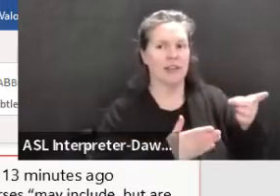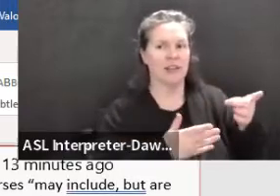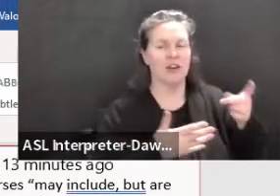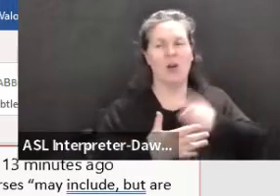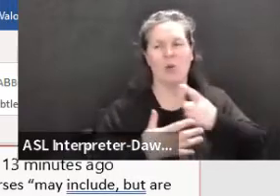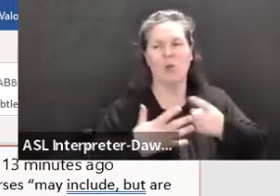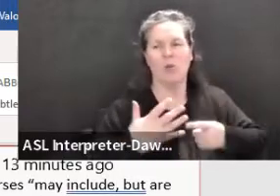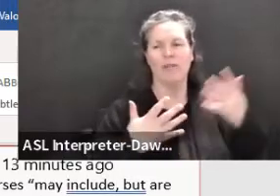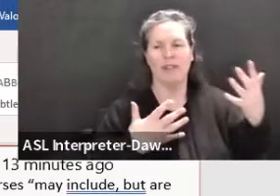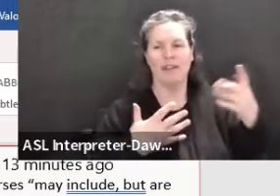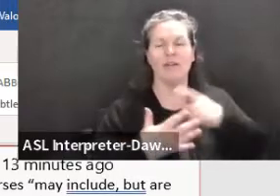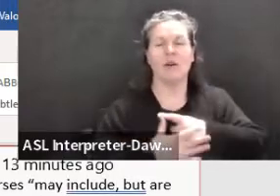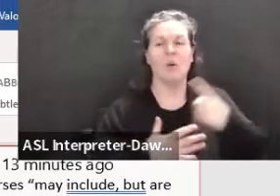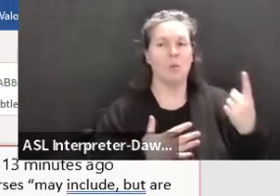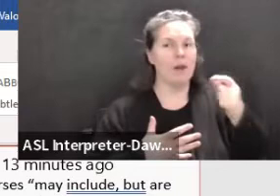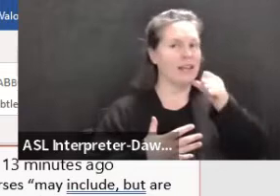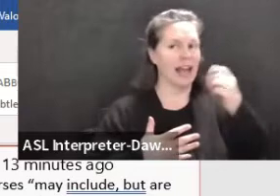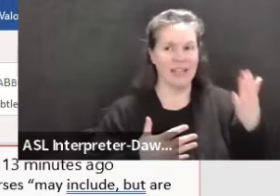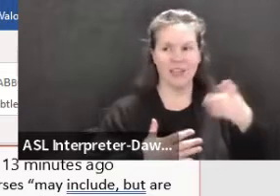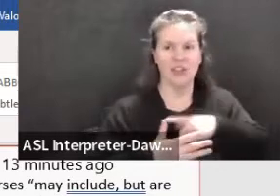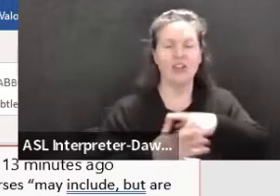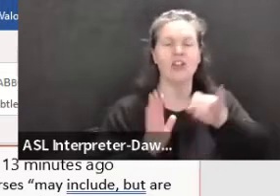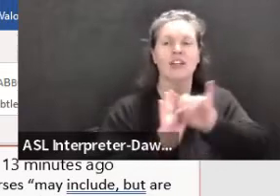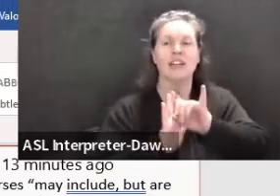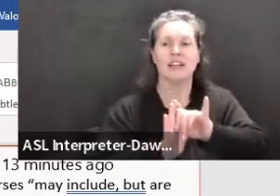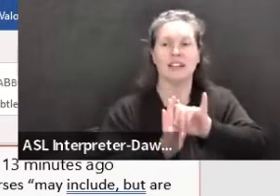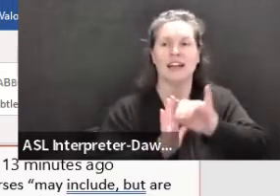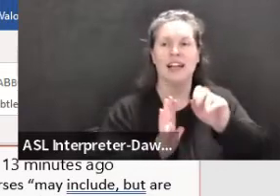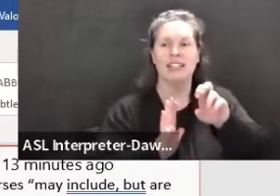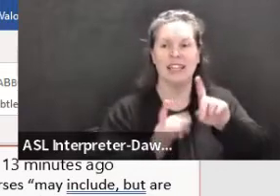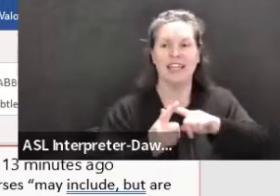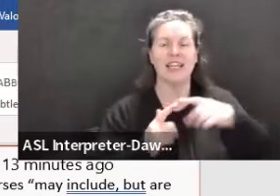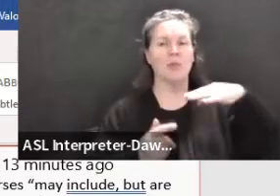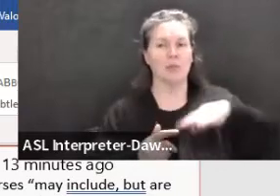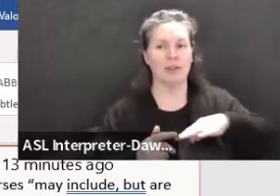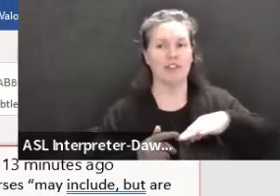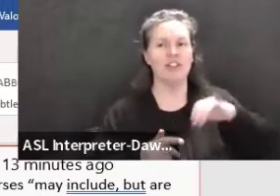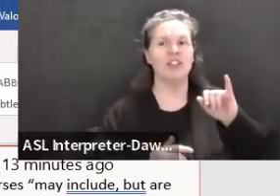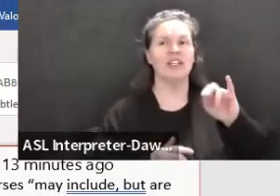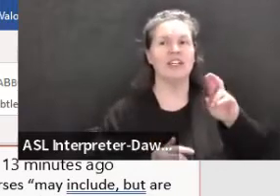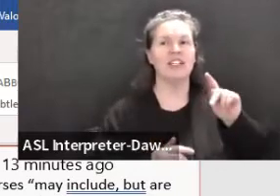but one that isn't here is identity privilege, and intersectionality is the first one.